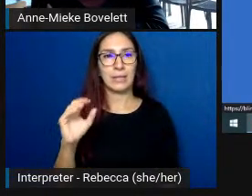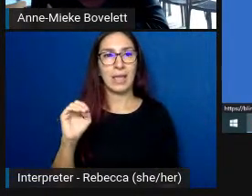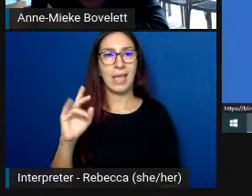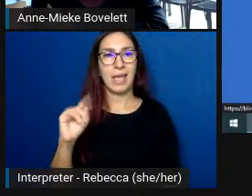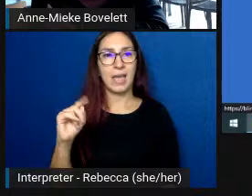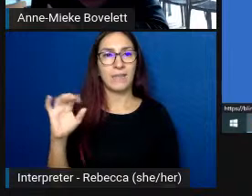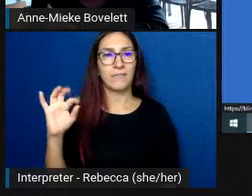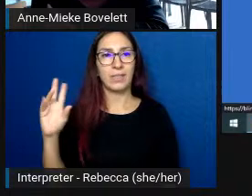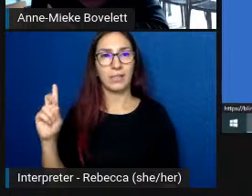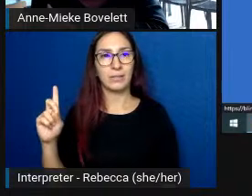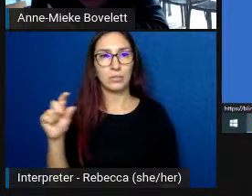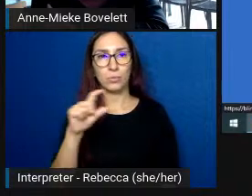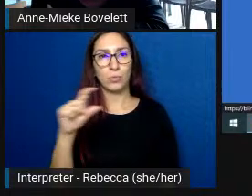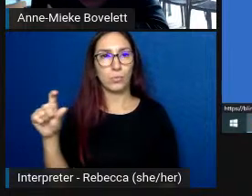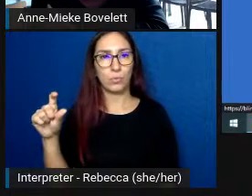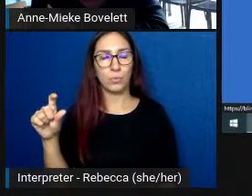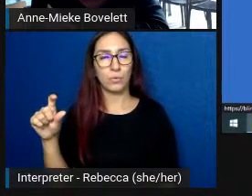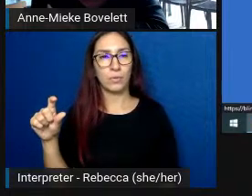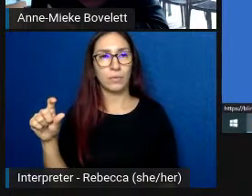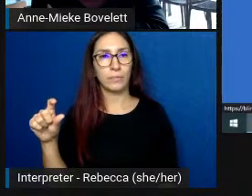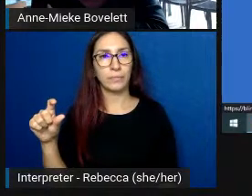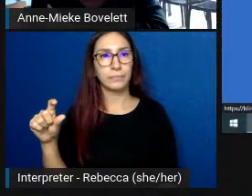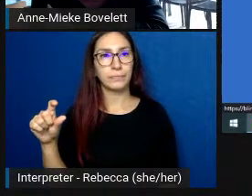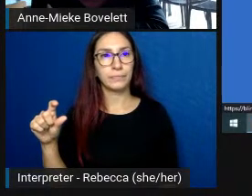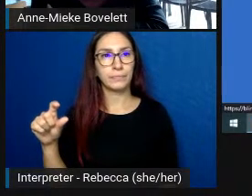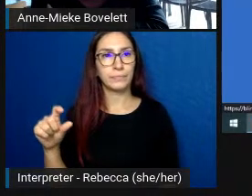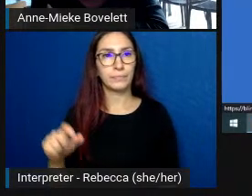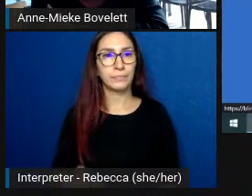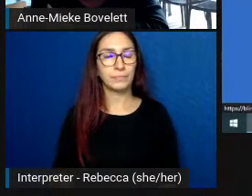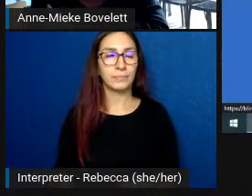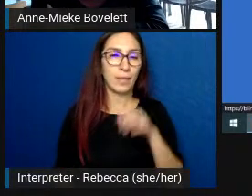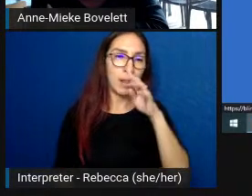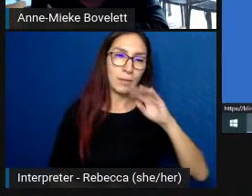Search edit. Next edit field.